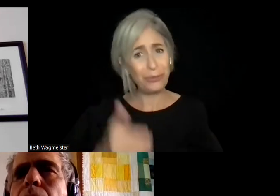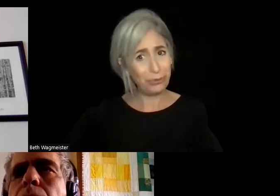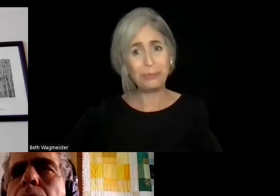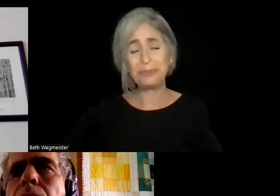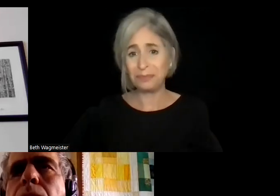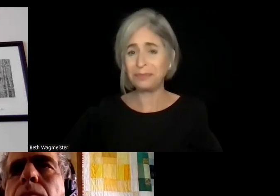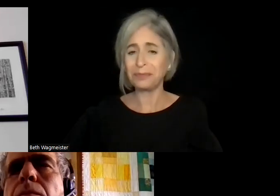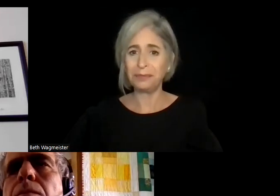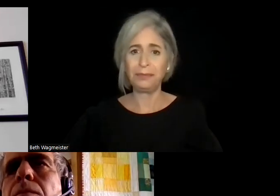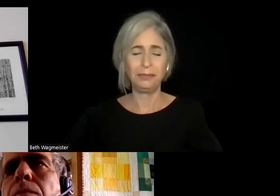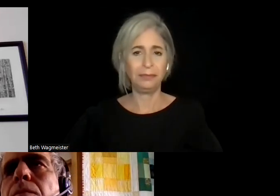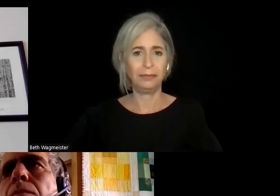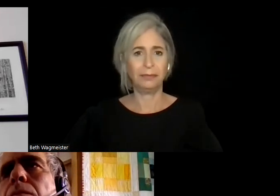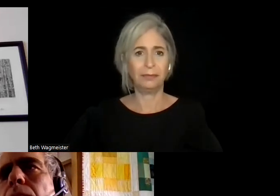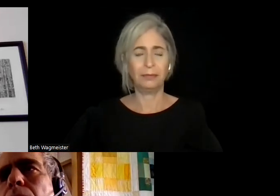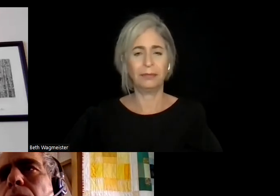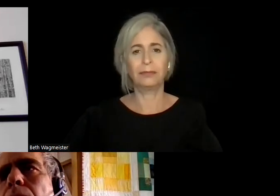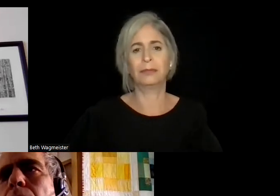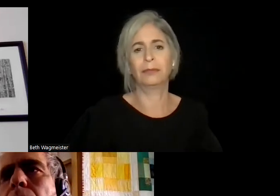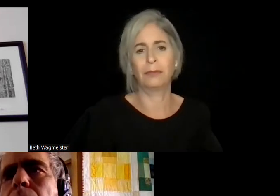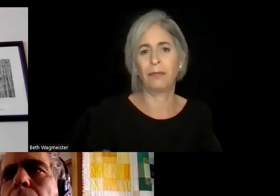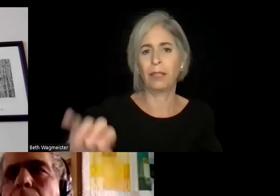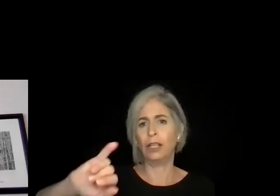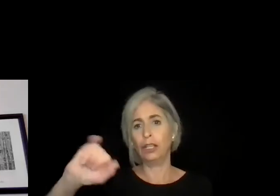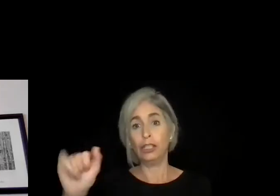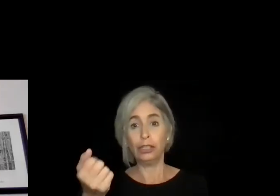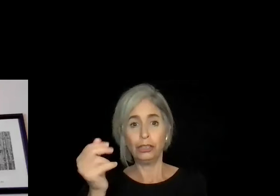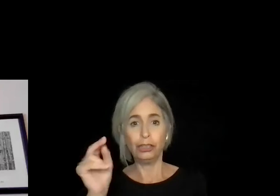issue and we have to change the way that we think about standards in this